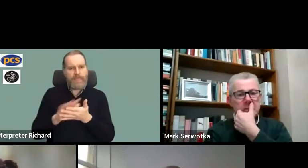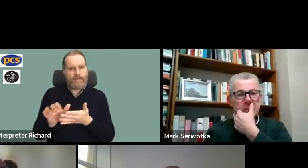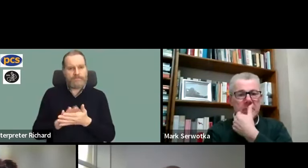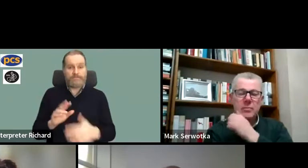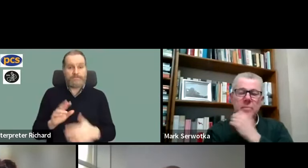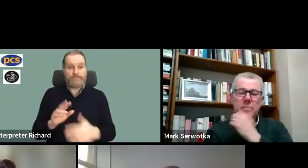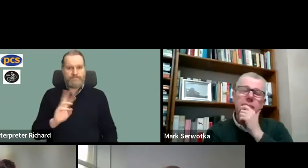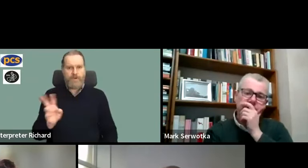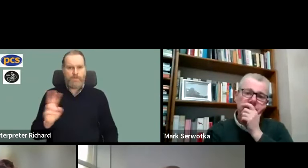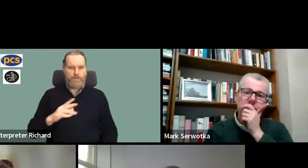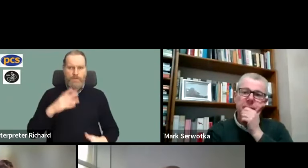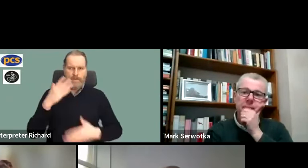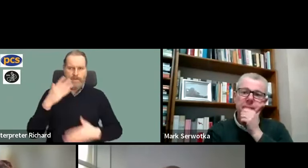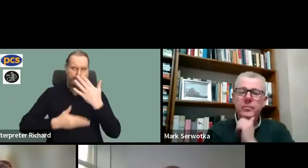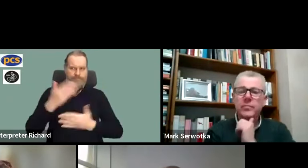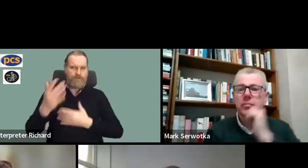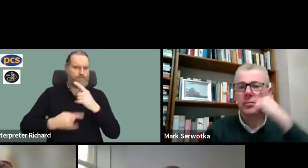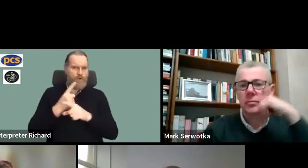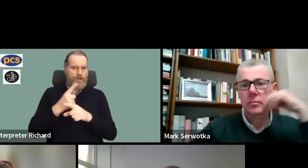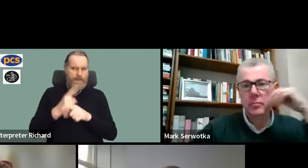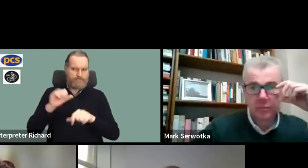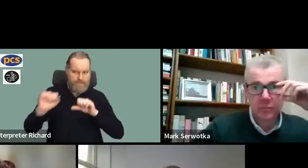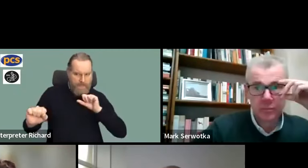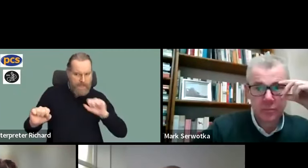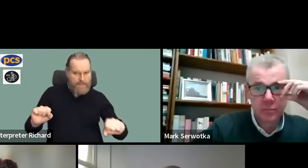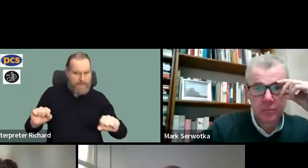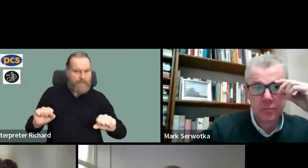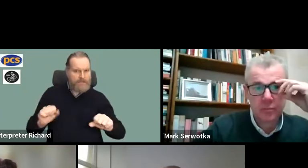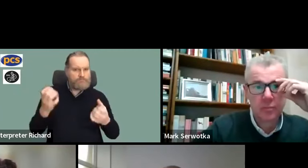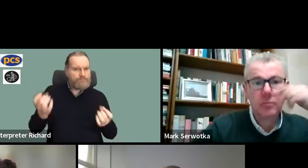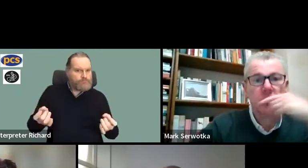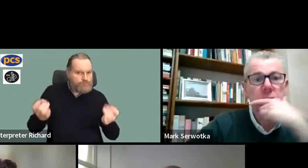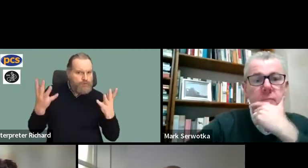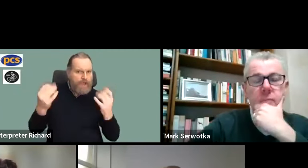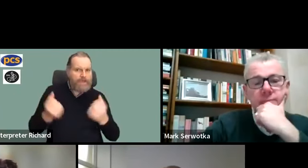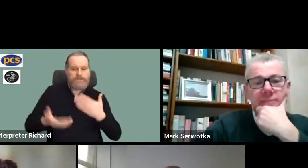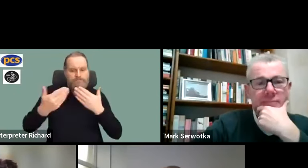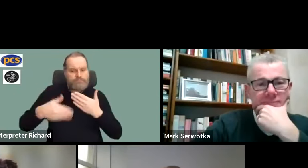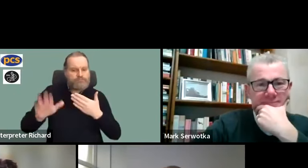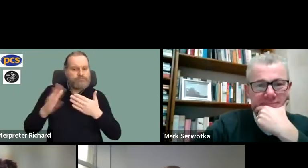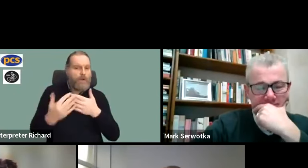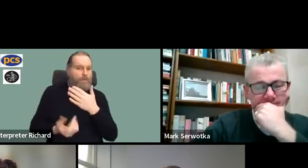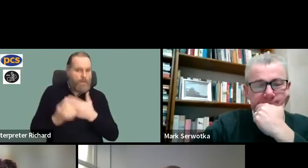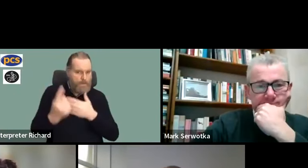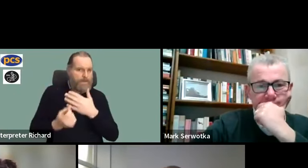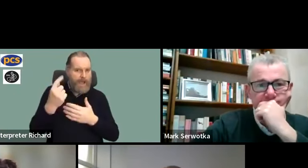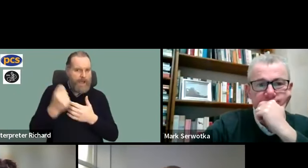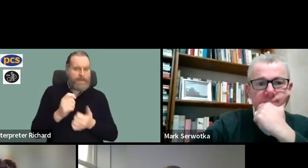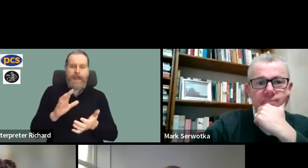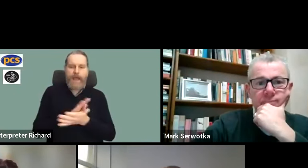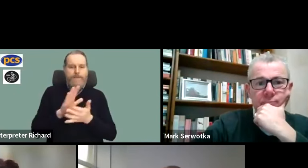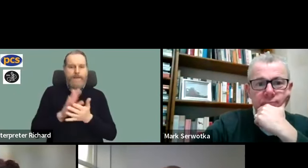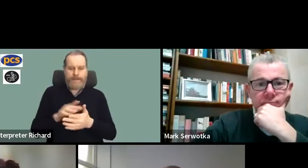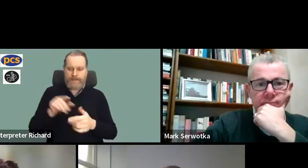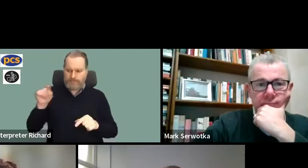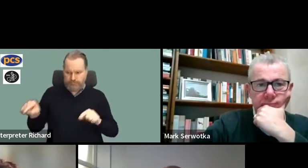target action, and we'll be hearing from them in a minute about exactly what that means, and and what that and what that entails for them.